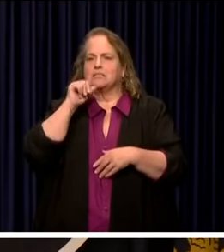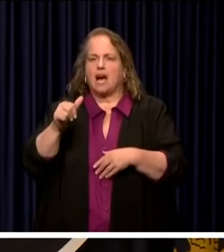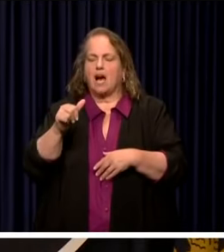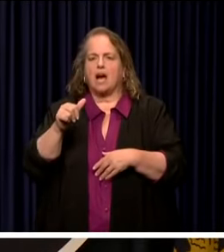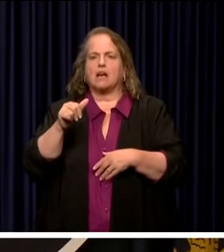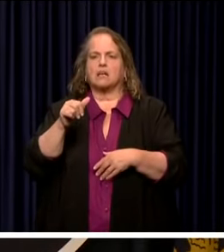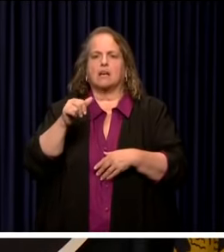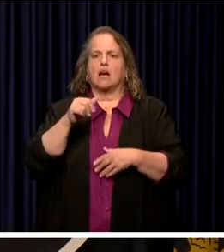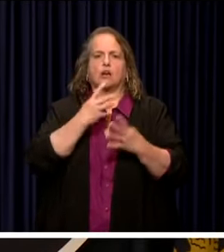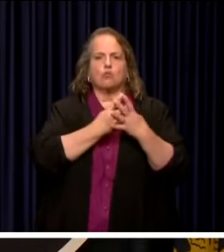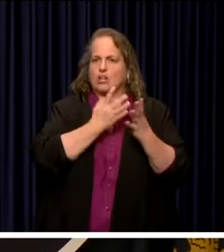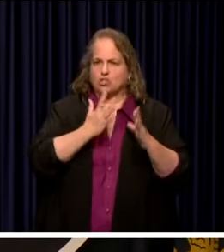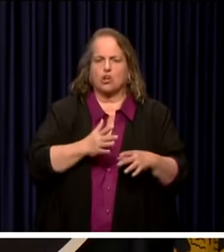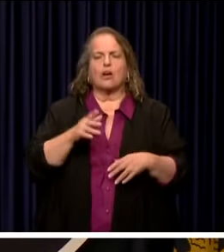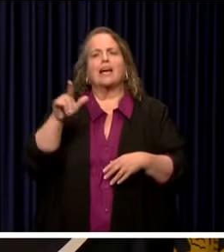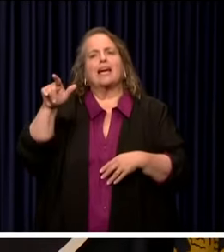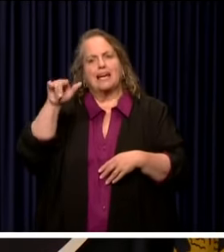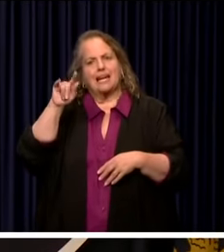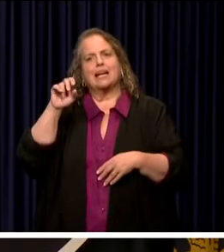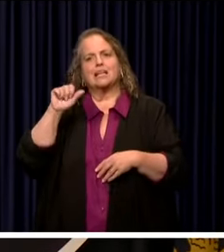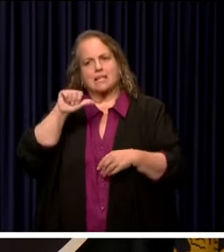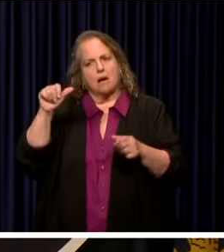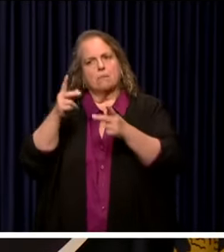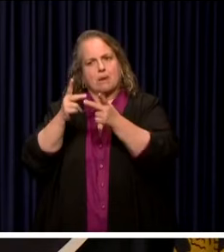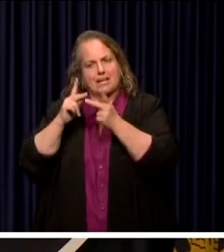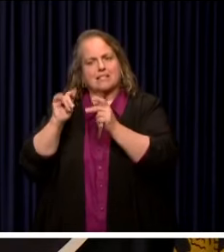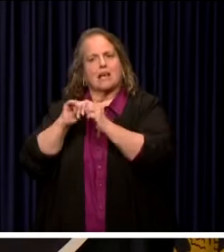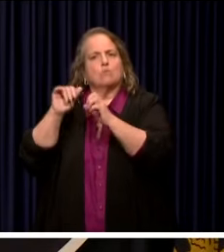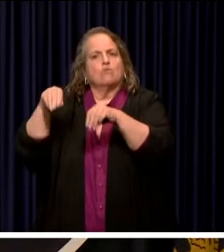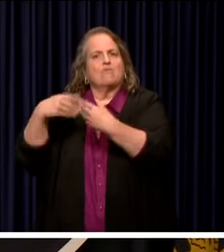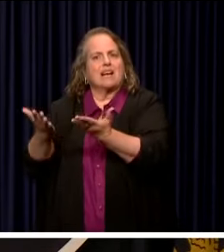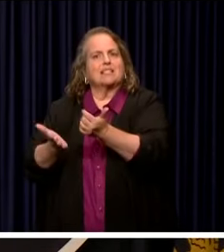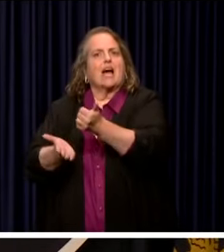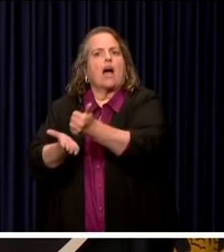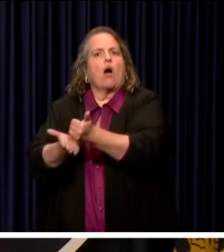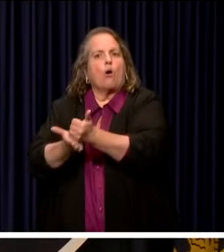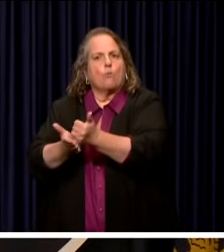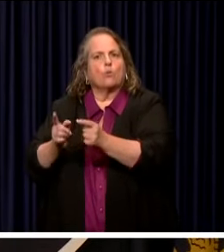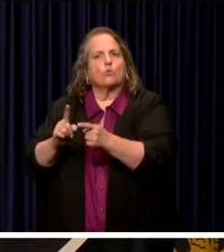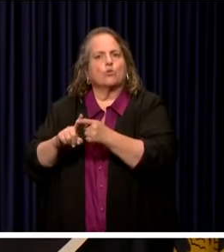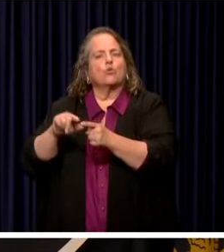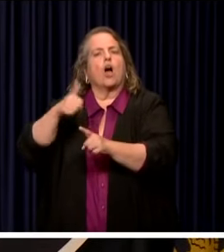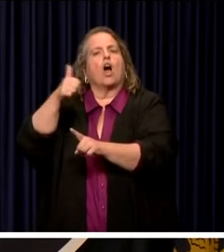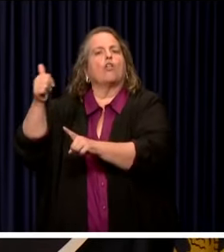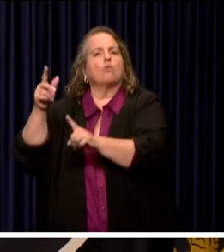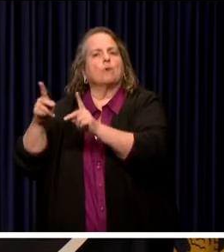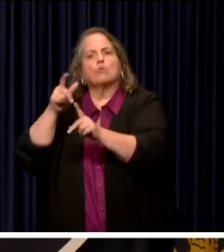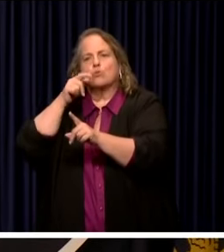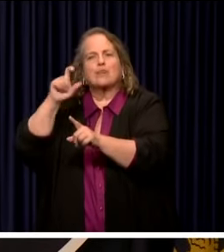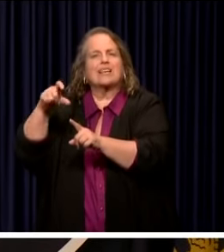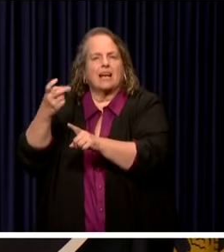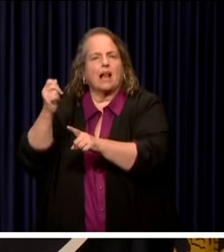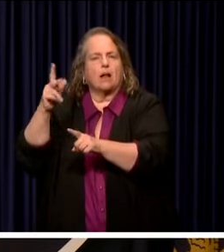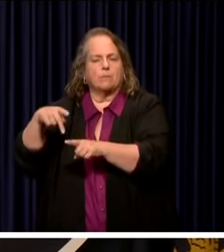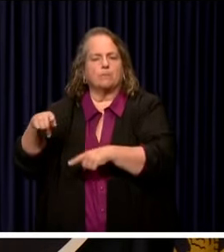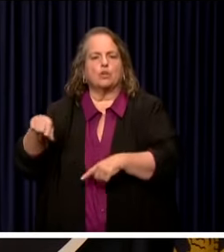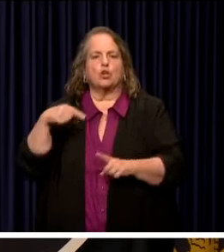SO THE QUESTION IS ABOUT LAB CORPS HOME PHELPS I HAVEN'T REVIEWED THAT PARTICULAR ONE BUT I'LL GIVE YOU A GENERAL ANSWER